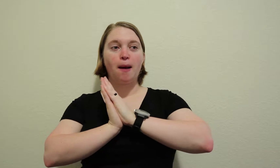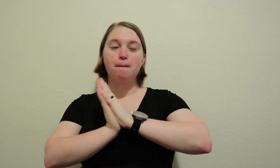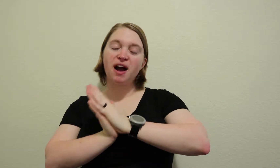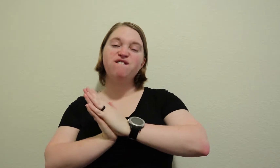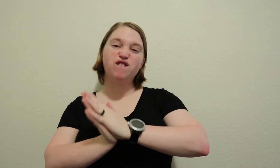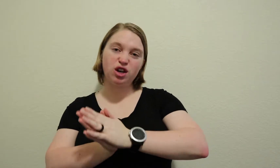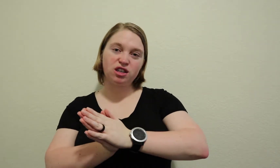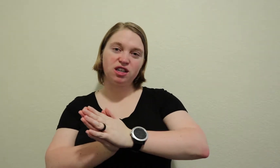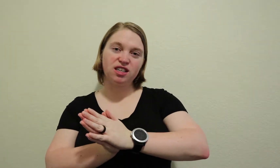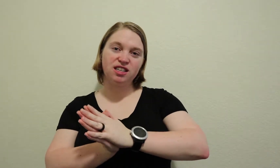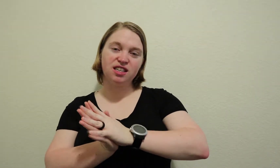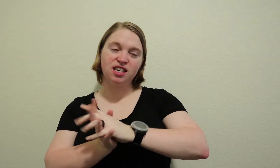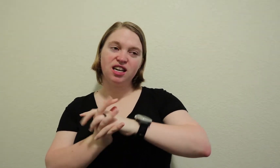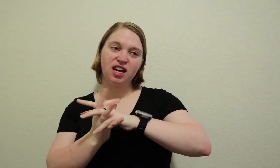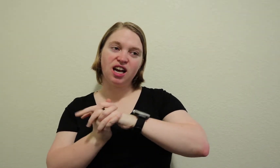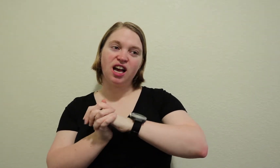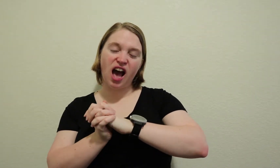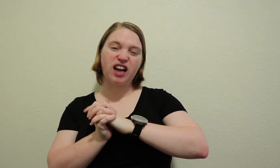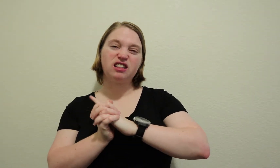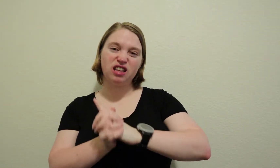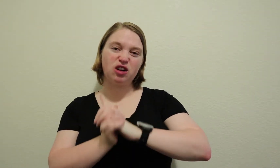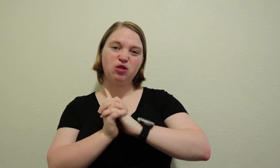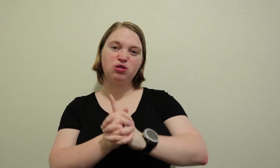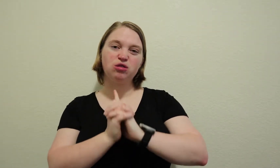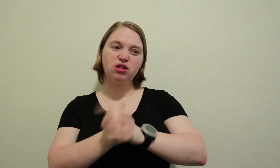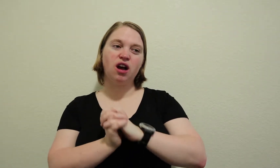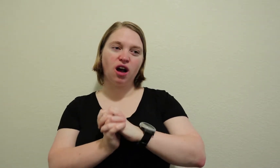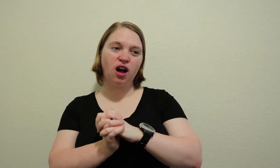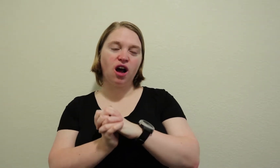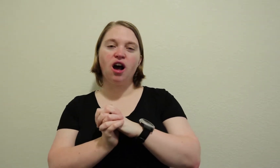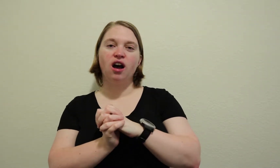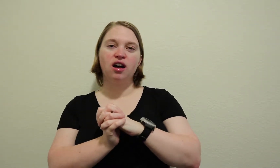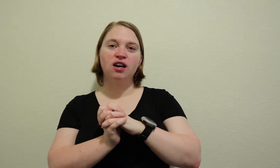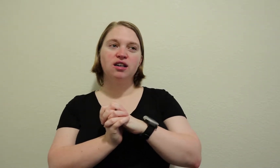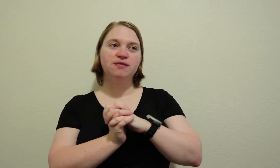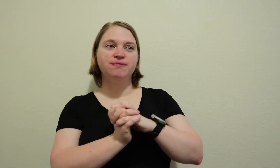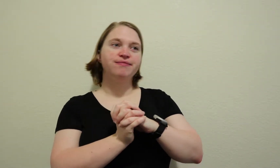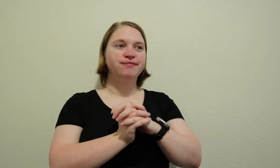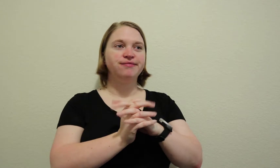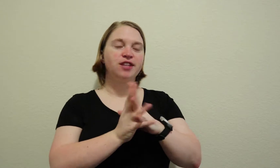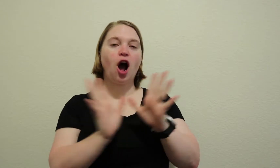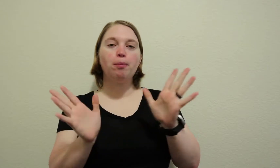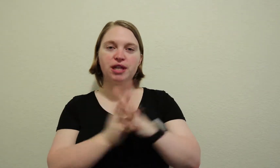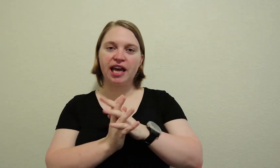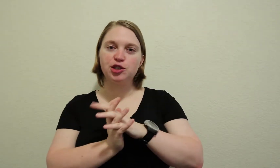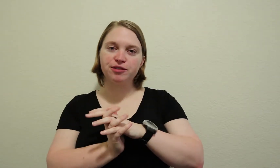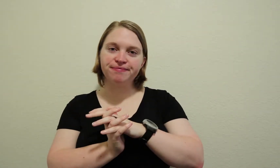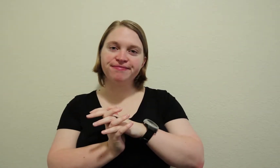my food had a little complication